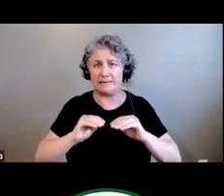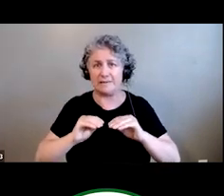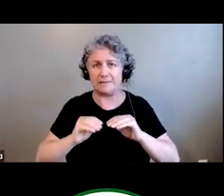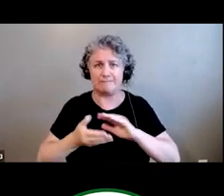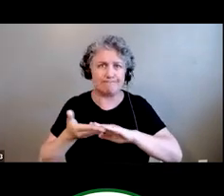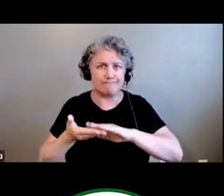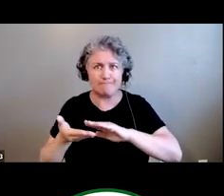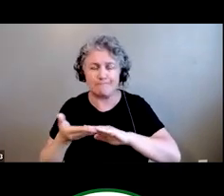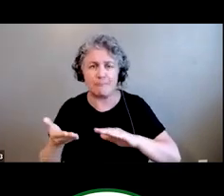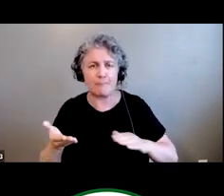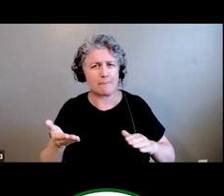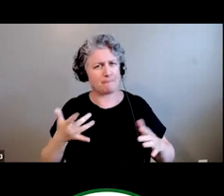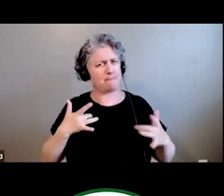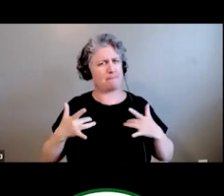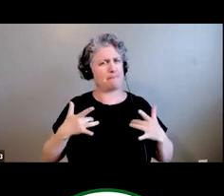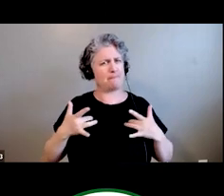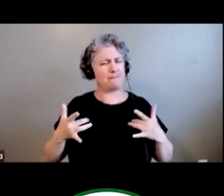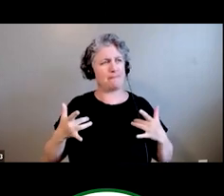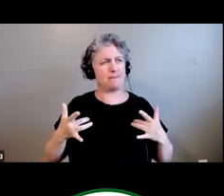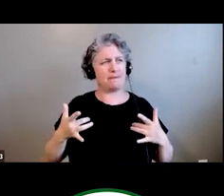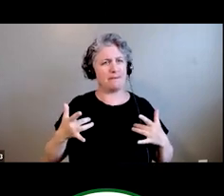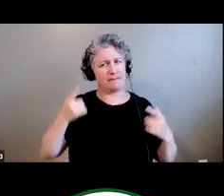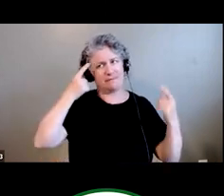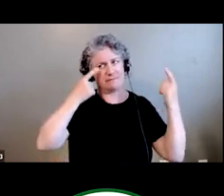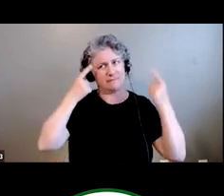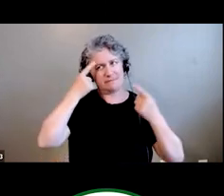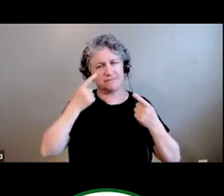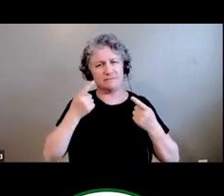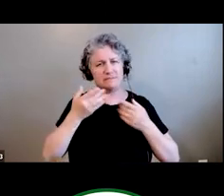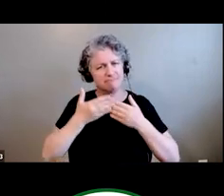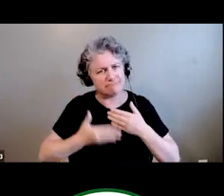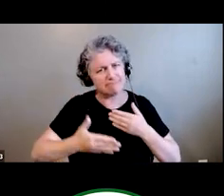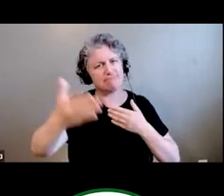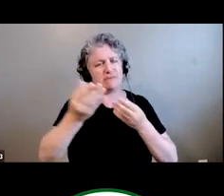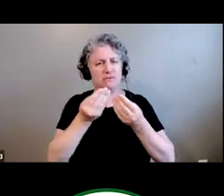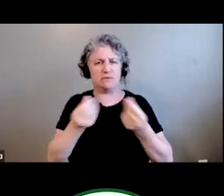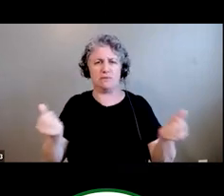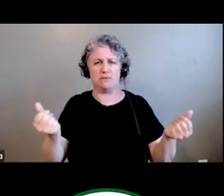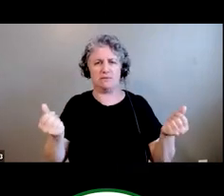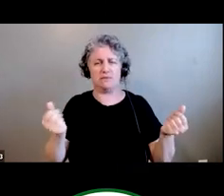About parks as not only just natural spaces free of human influence, but absolutely spaces